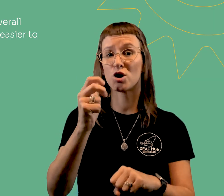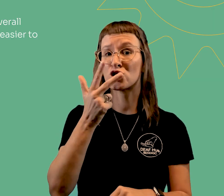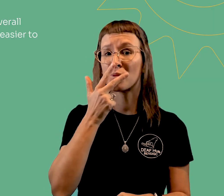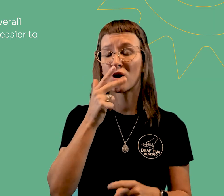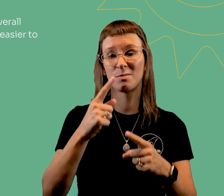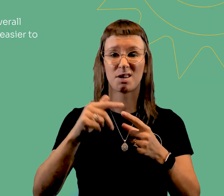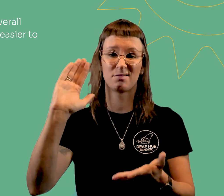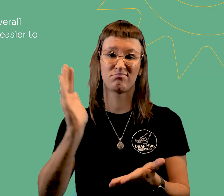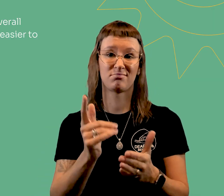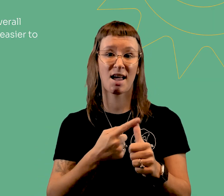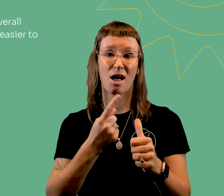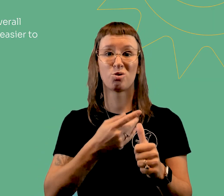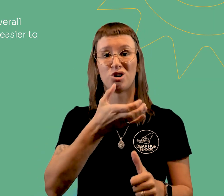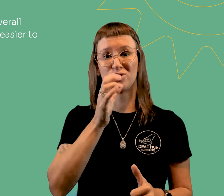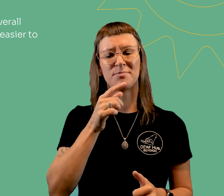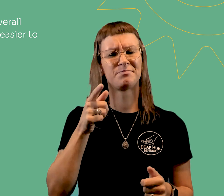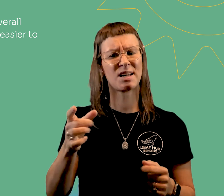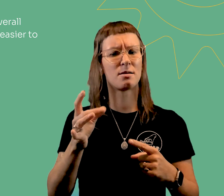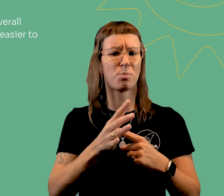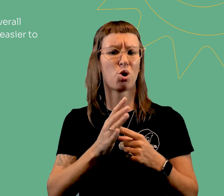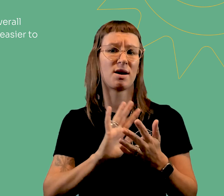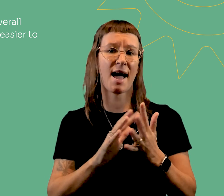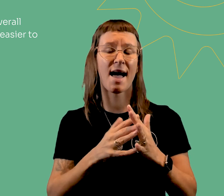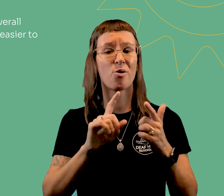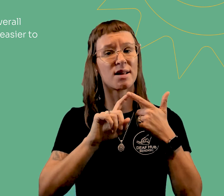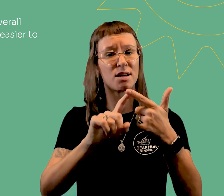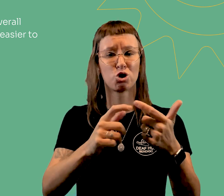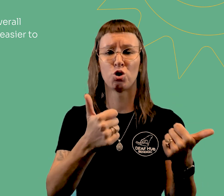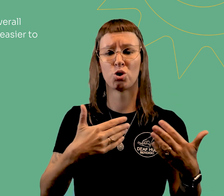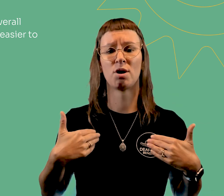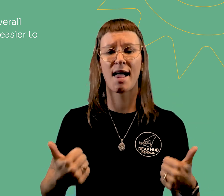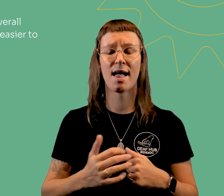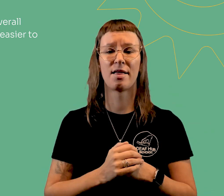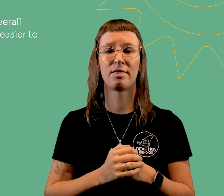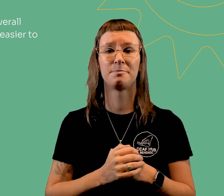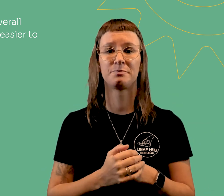Avoiding smoking and reducing alcohol intake are also important in maintaining good overall health.